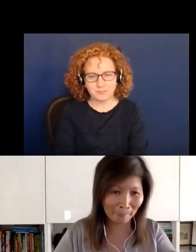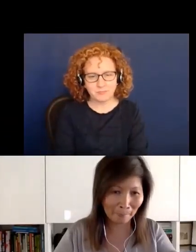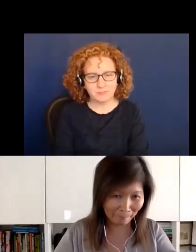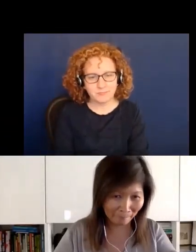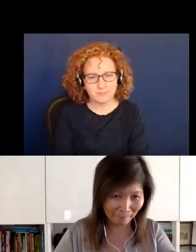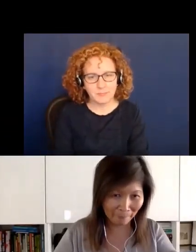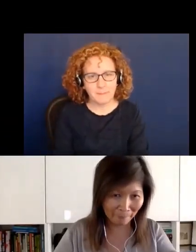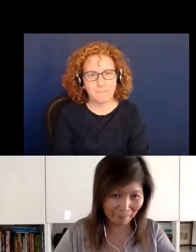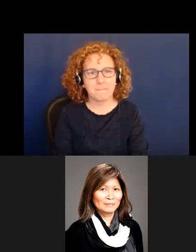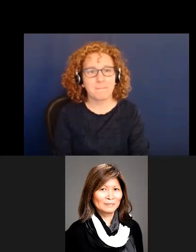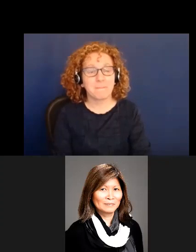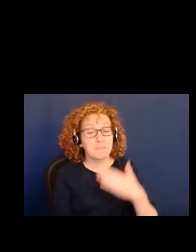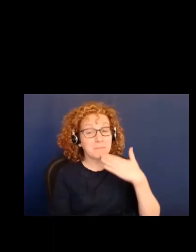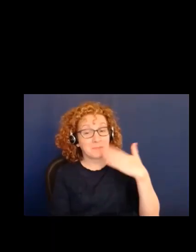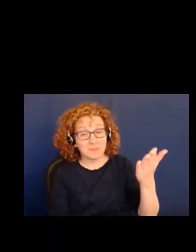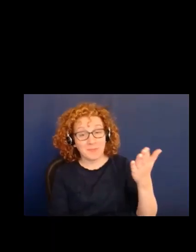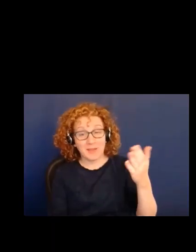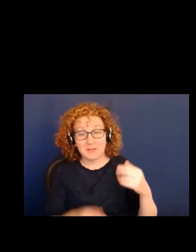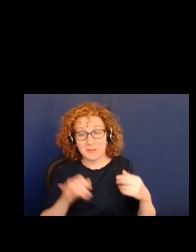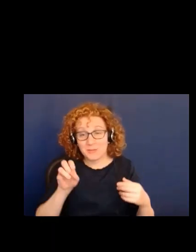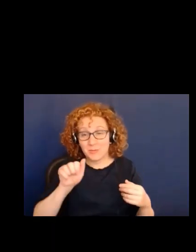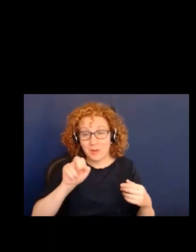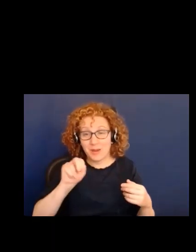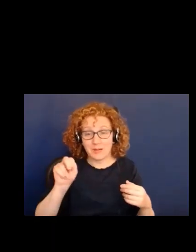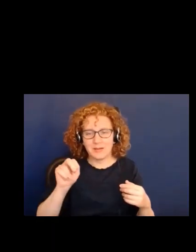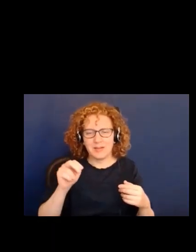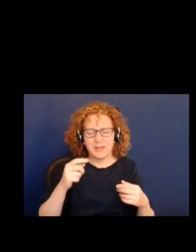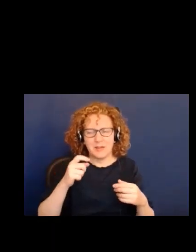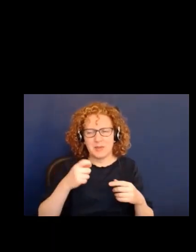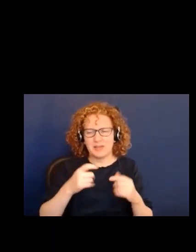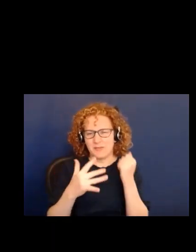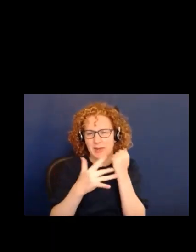Thanks Joann just based on those tech difficulties can everyone hear me